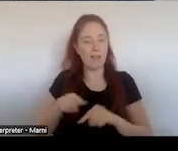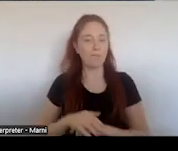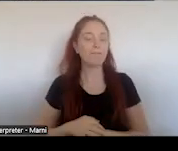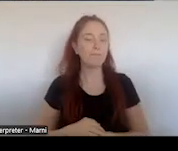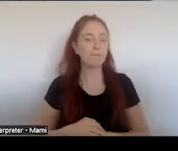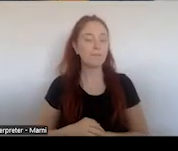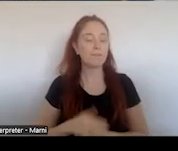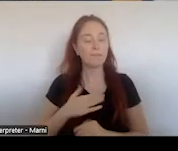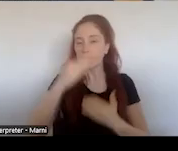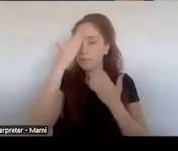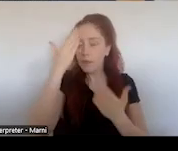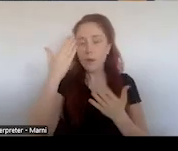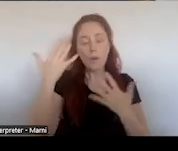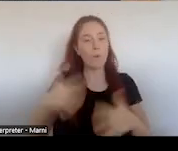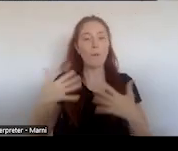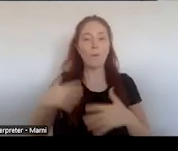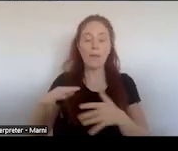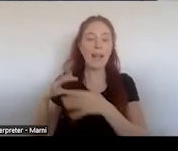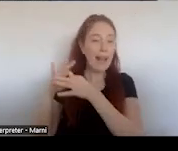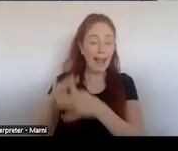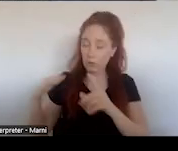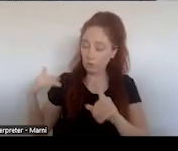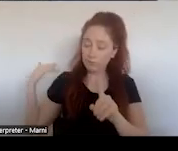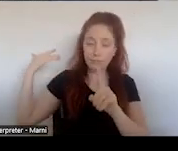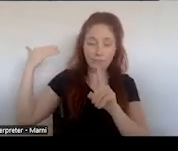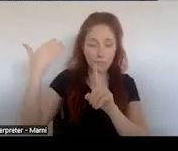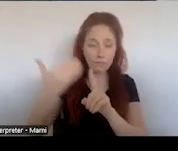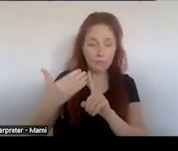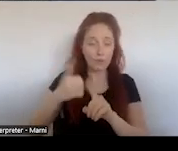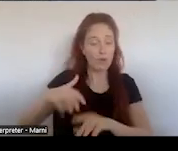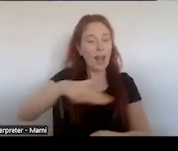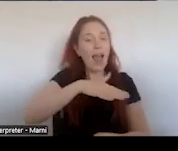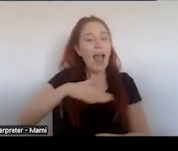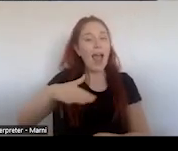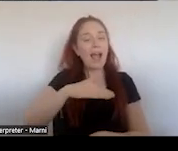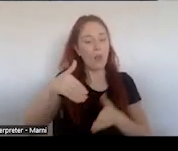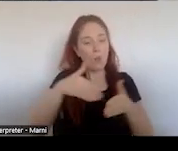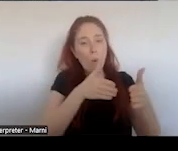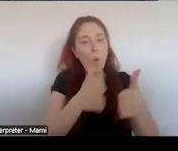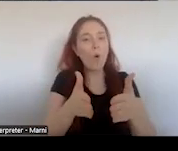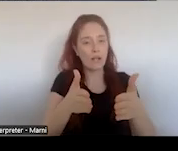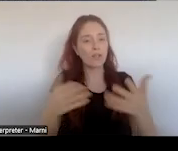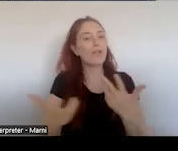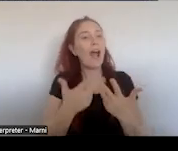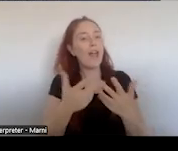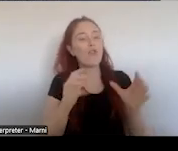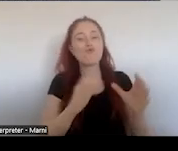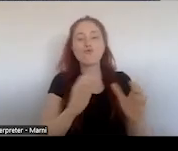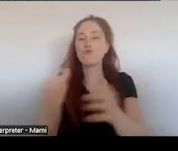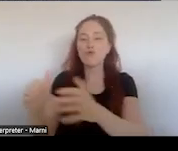deep and enduring connection to land, waterways, surrounding clan groups since time immemorial. We